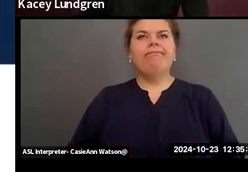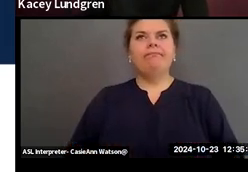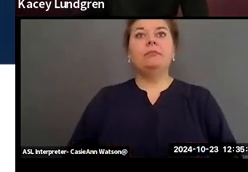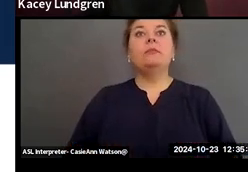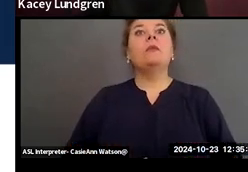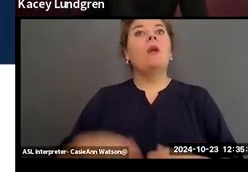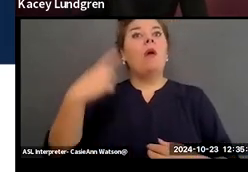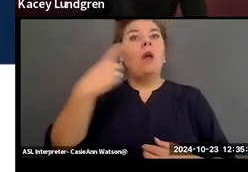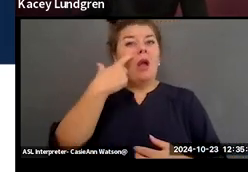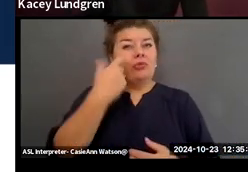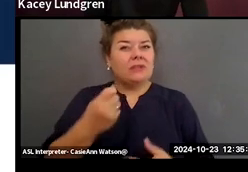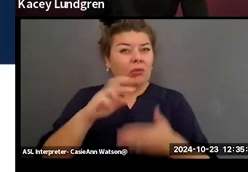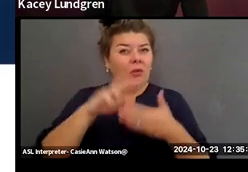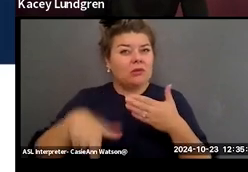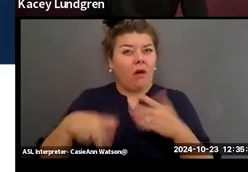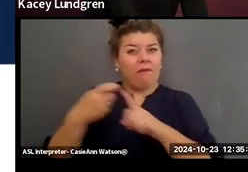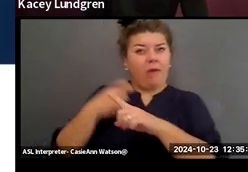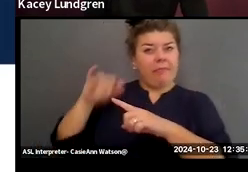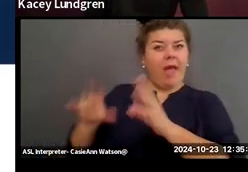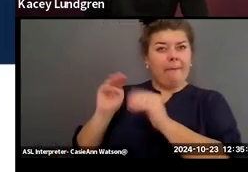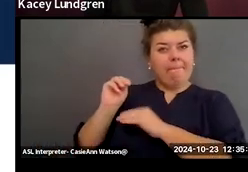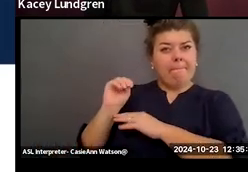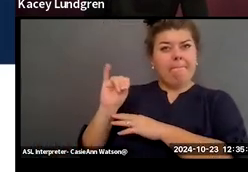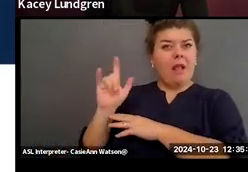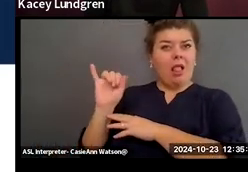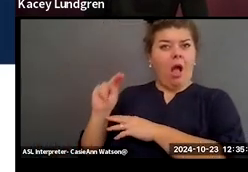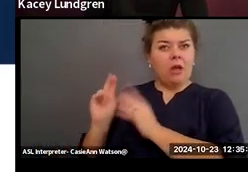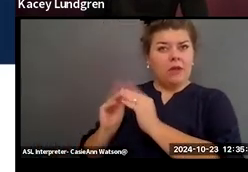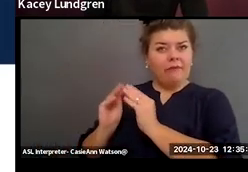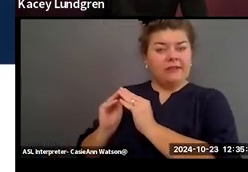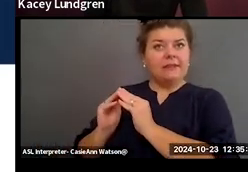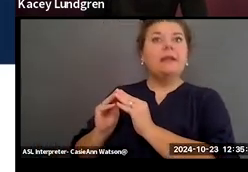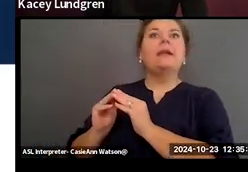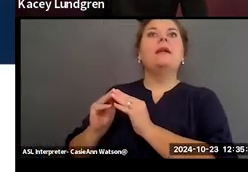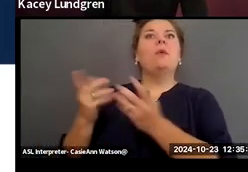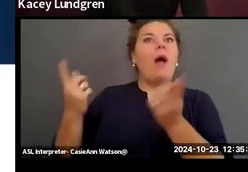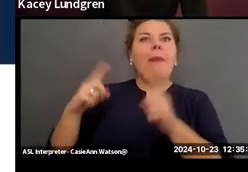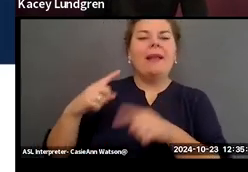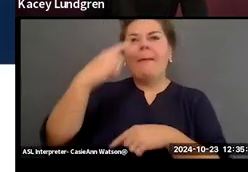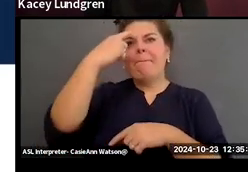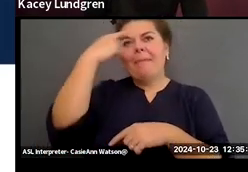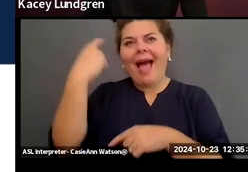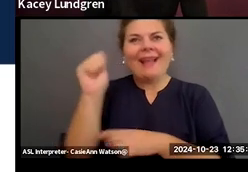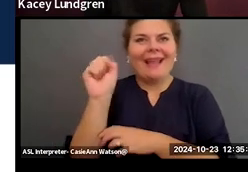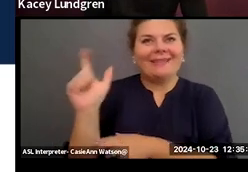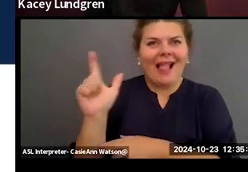One interesting result of the Milan Conference was the emergence of Black ASL, or BASL.